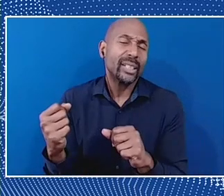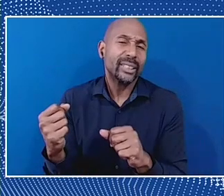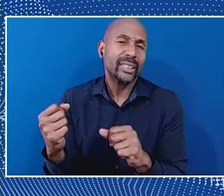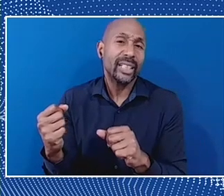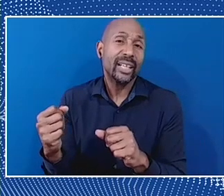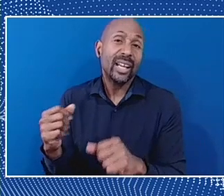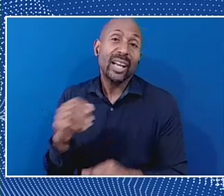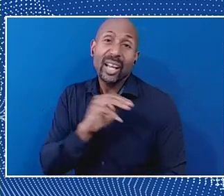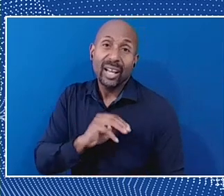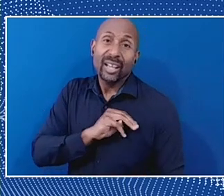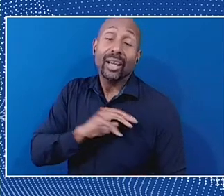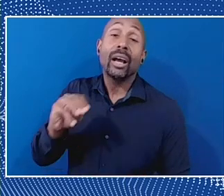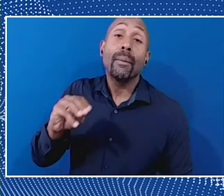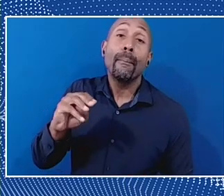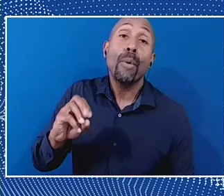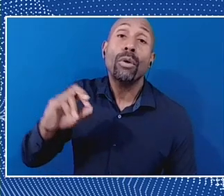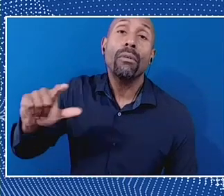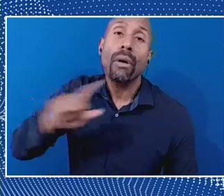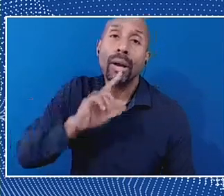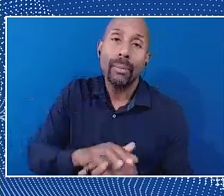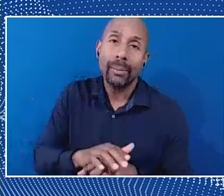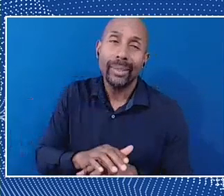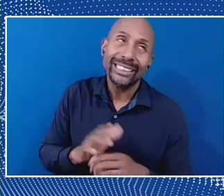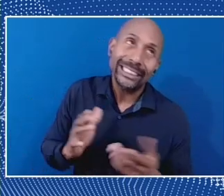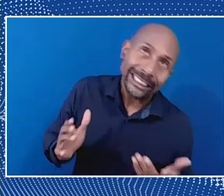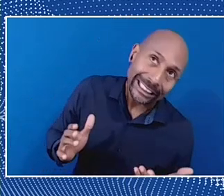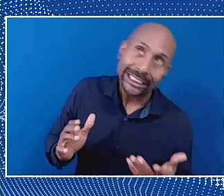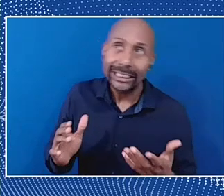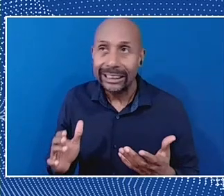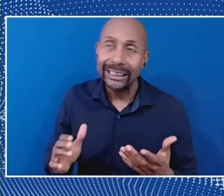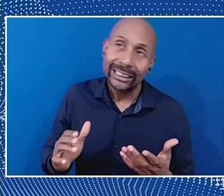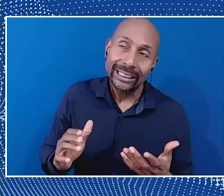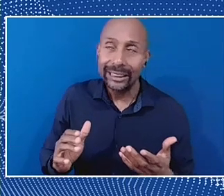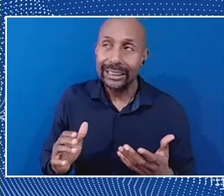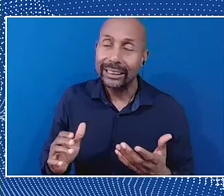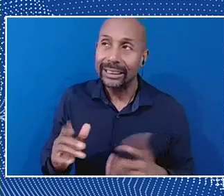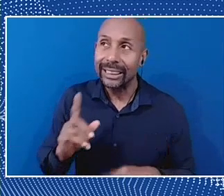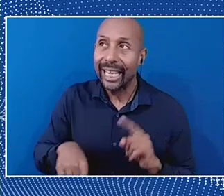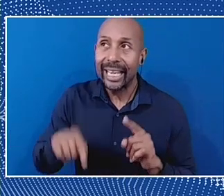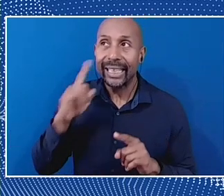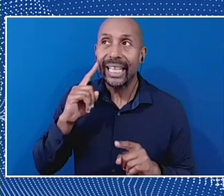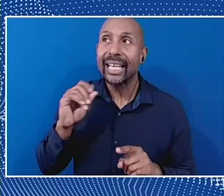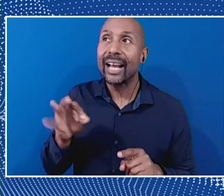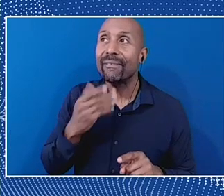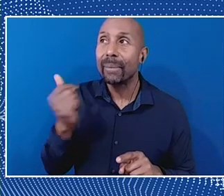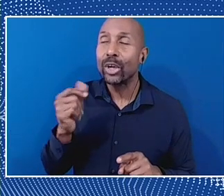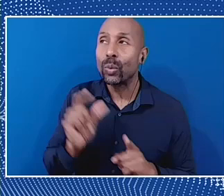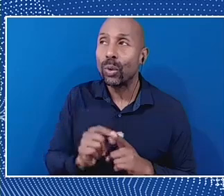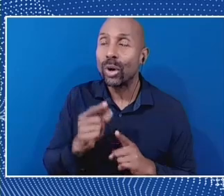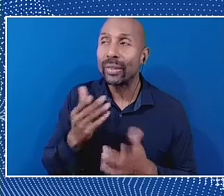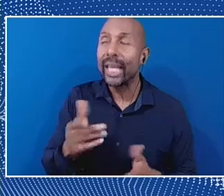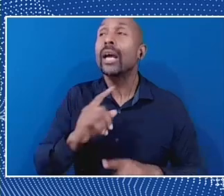a better word, towards automation, towards thinking about what data sharing